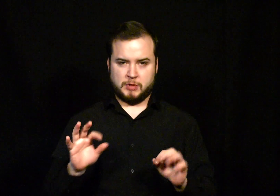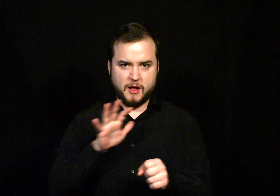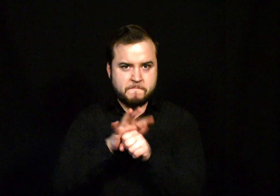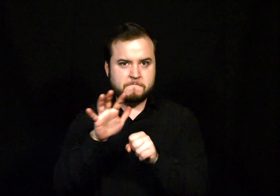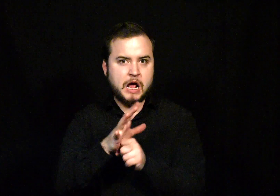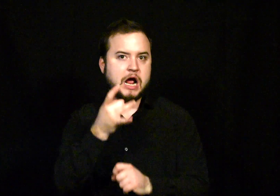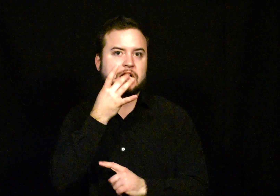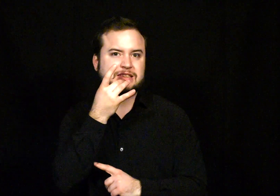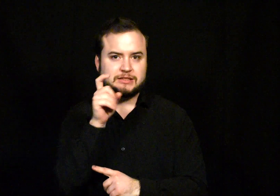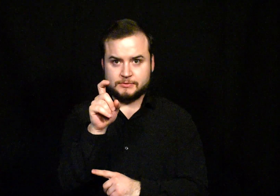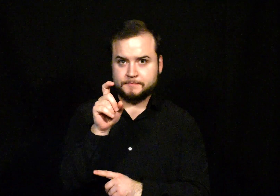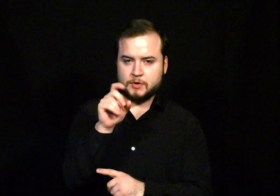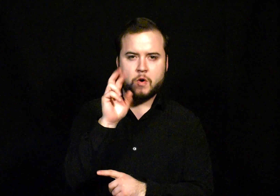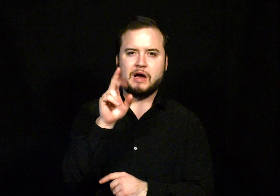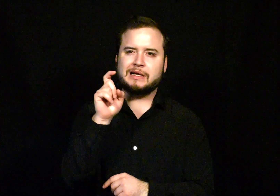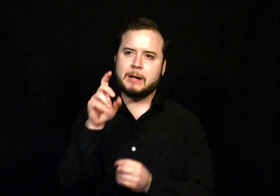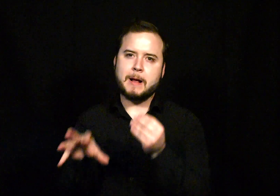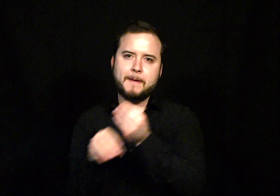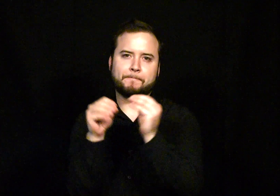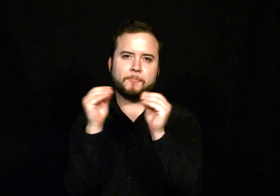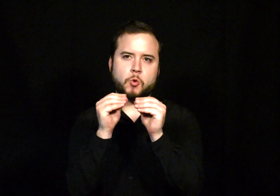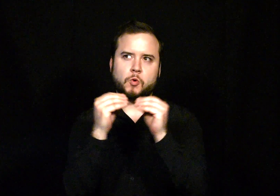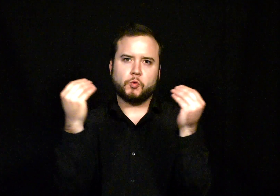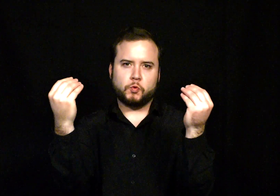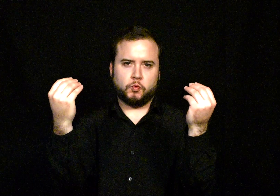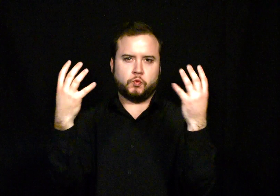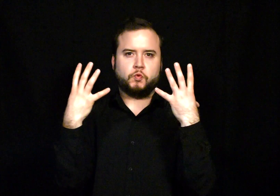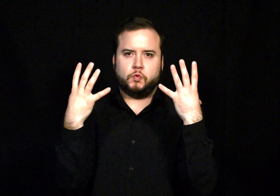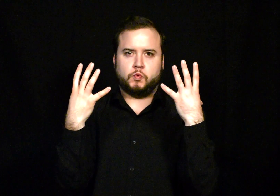Is there adequate lighting or do you need to add more light?